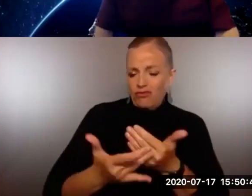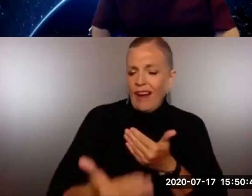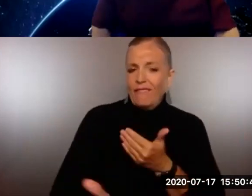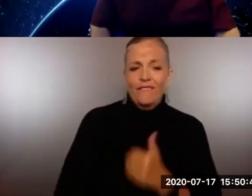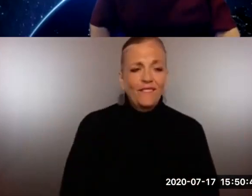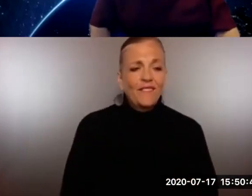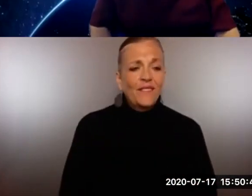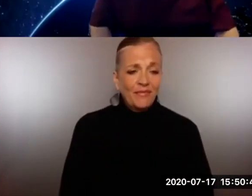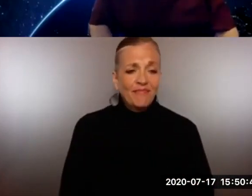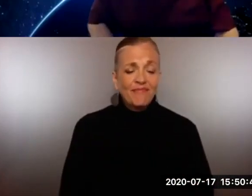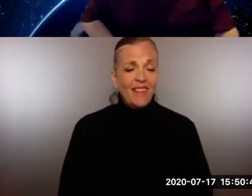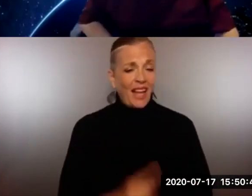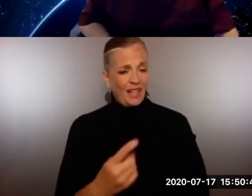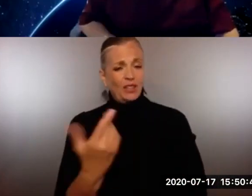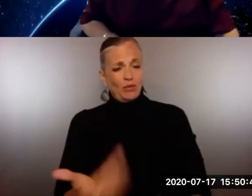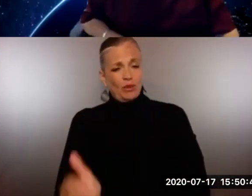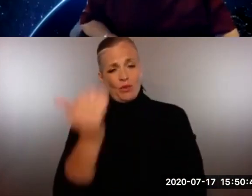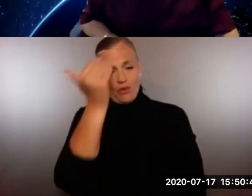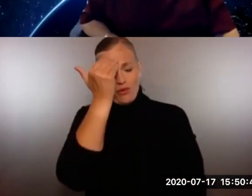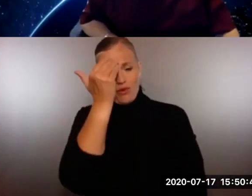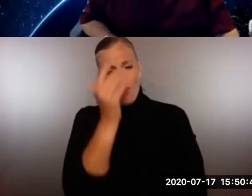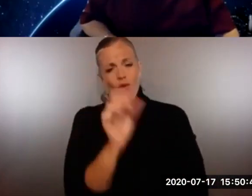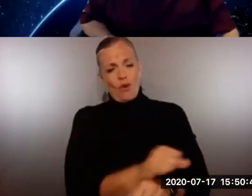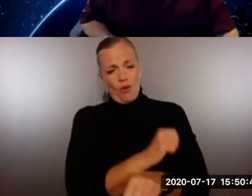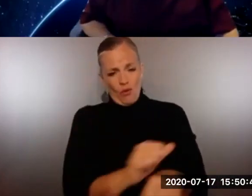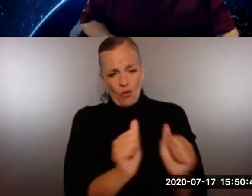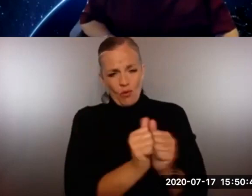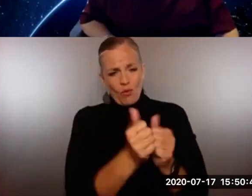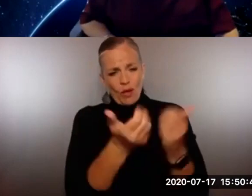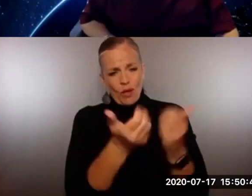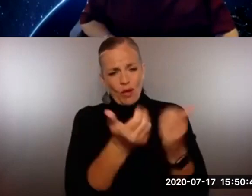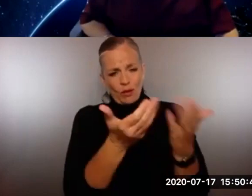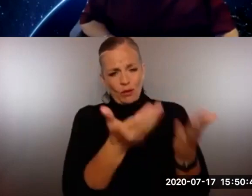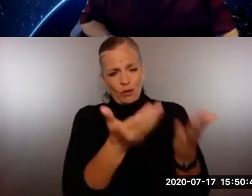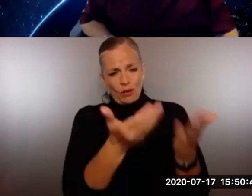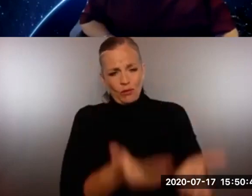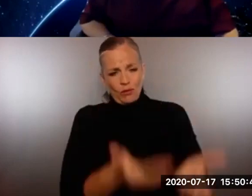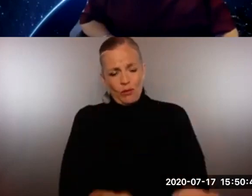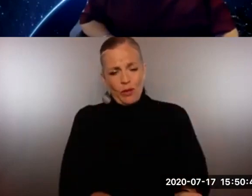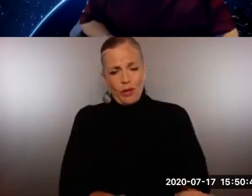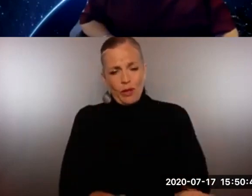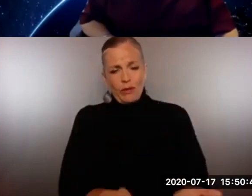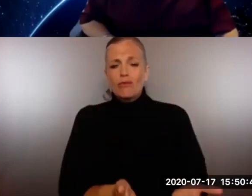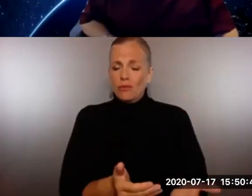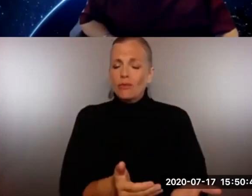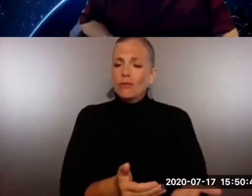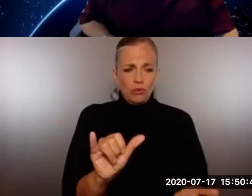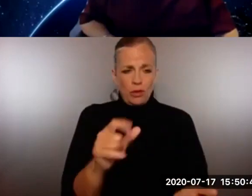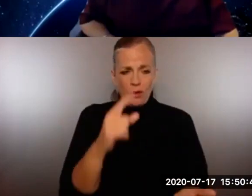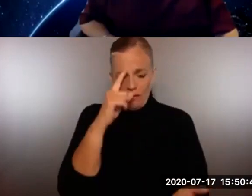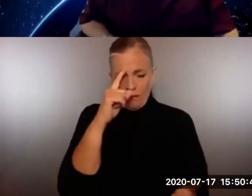As someone who has known, worked with, and worked for Judy